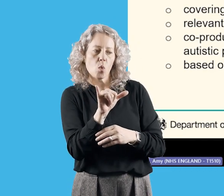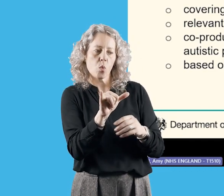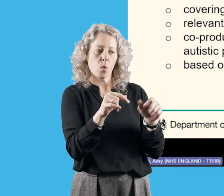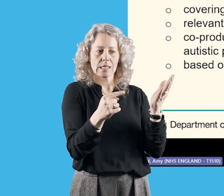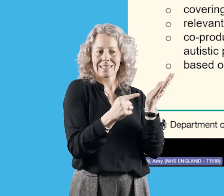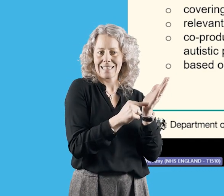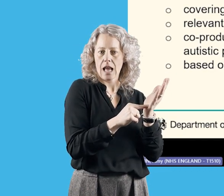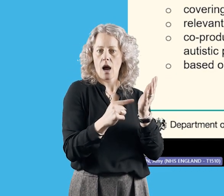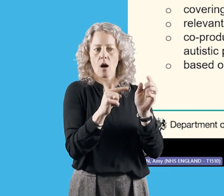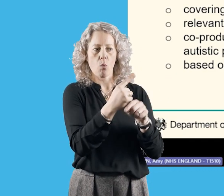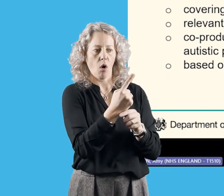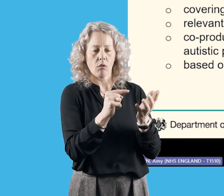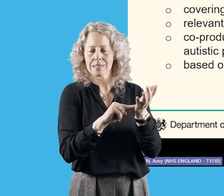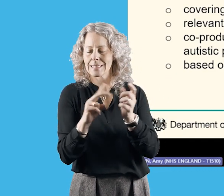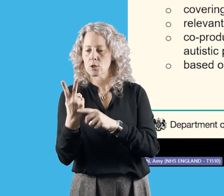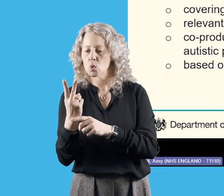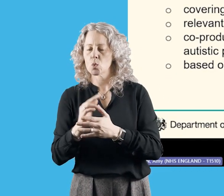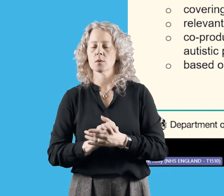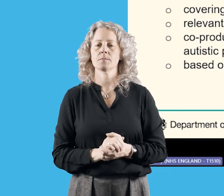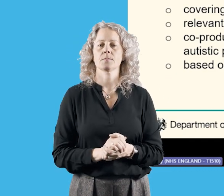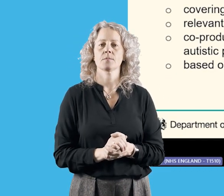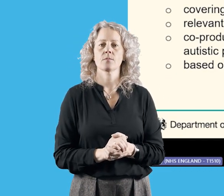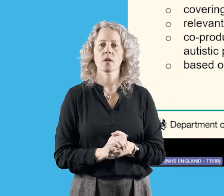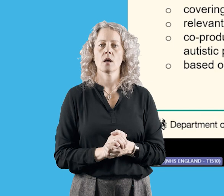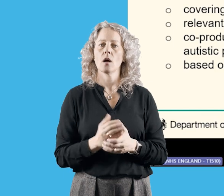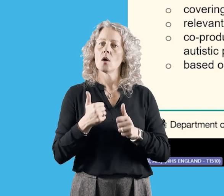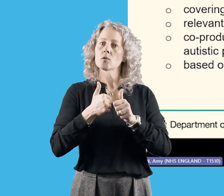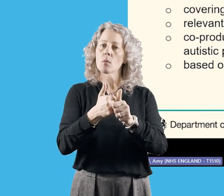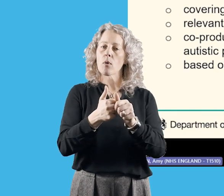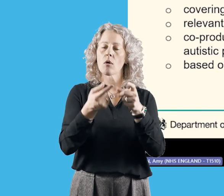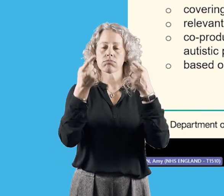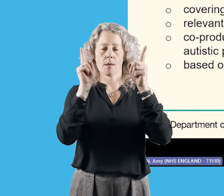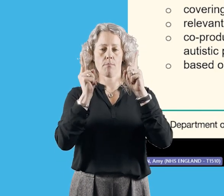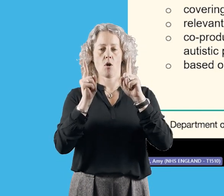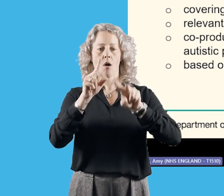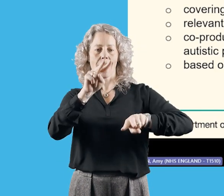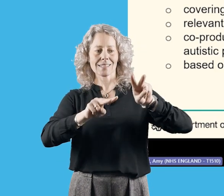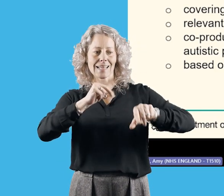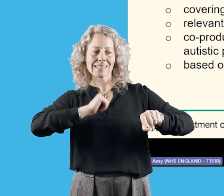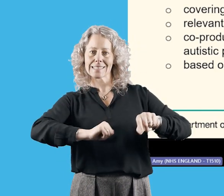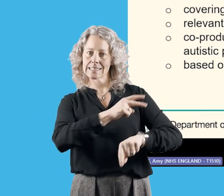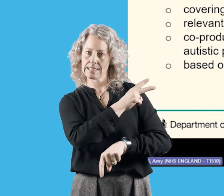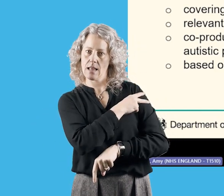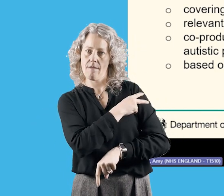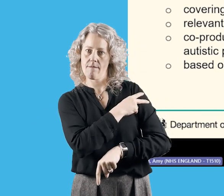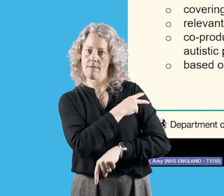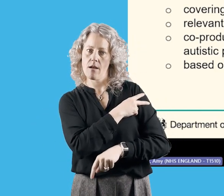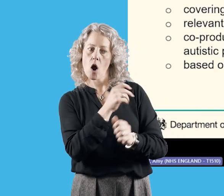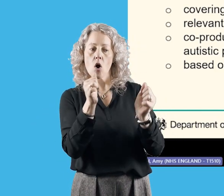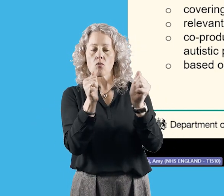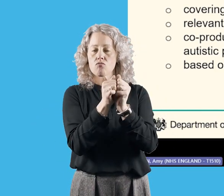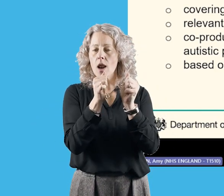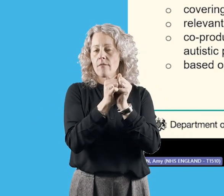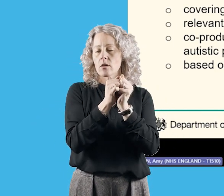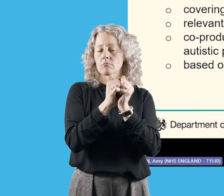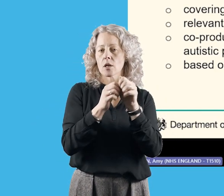and to support employers to assess the training needs of staff. Information on relevant training frameworks is set out in Annex B of the code.